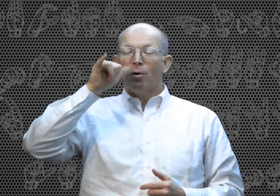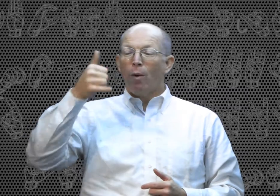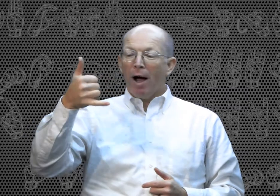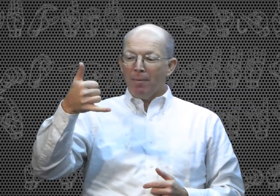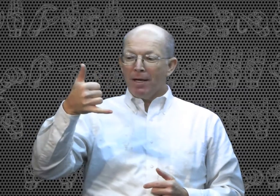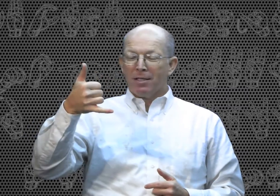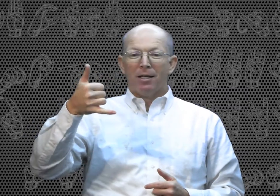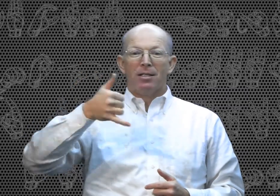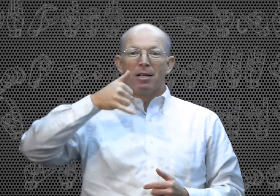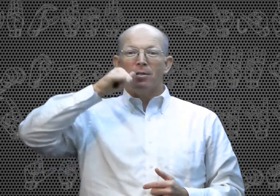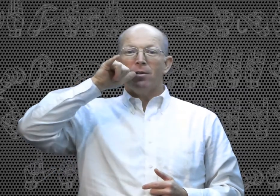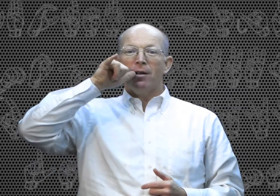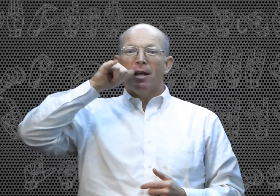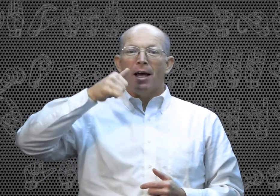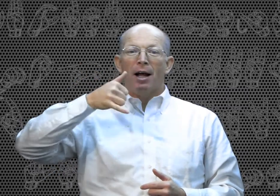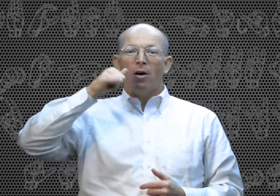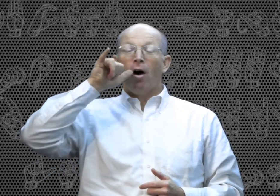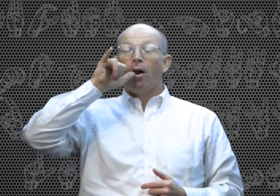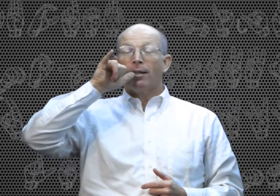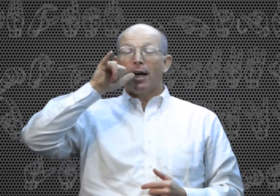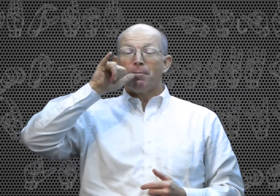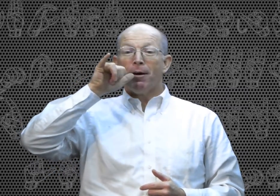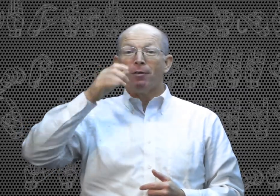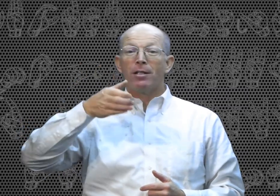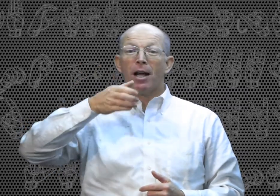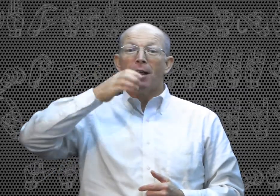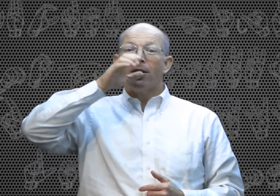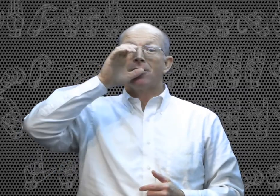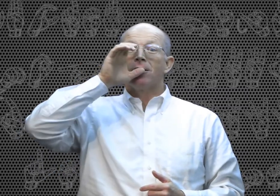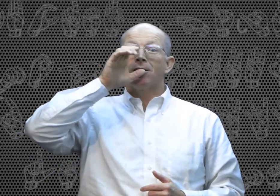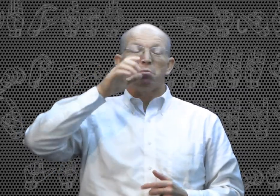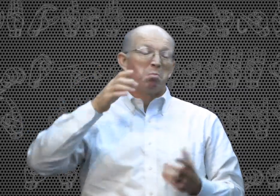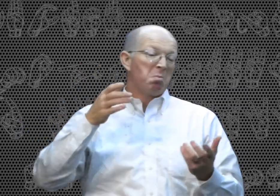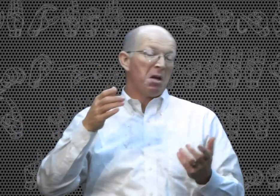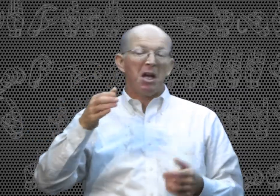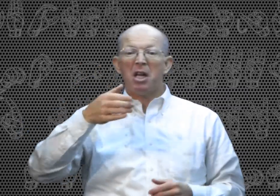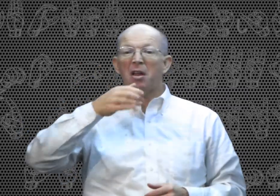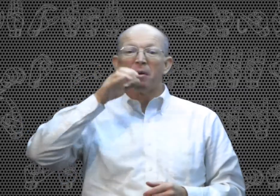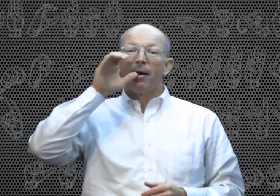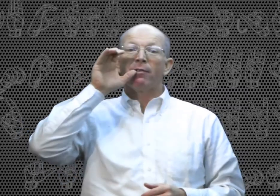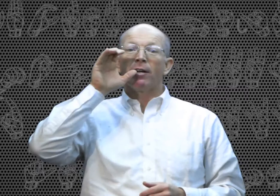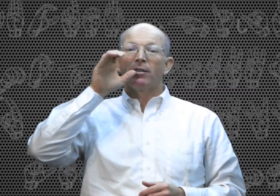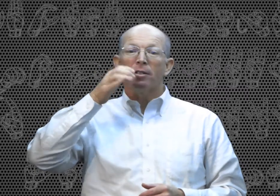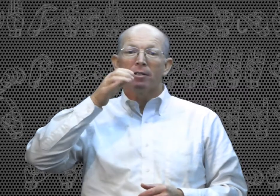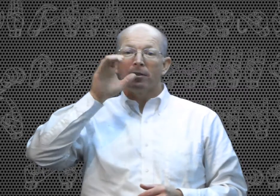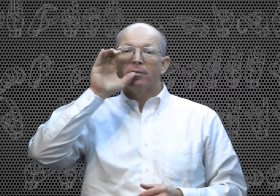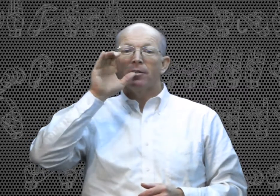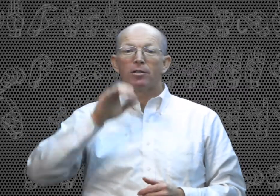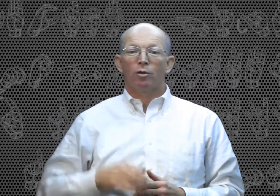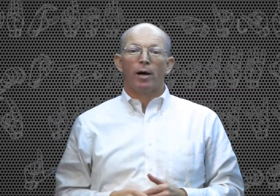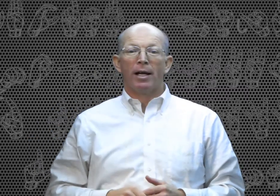The Y makes the distinction. An alcoholic type beverage and then just any other beverage.